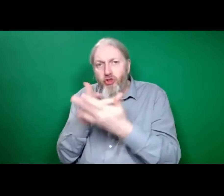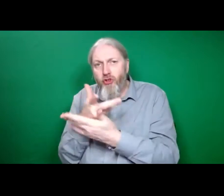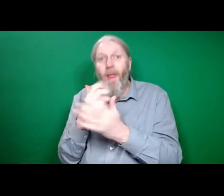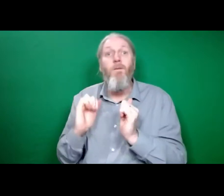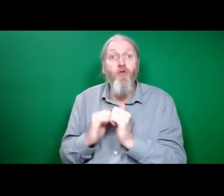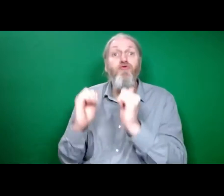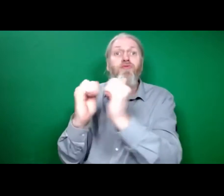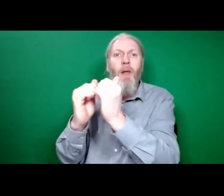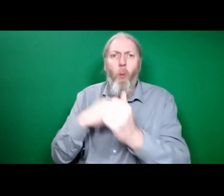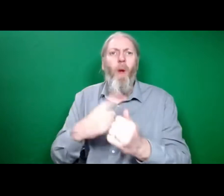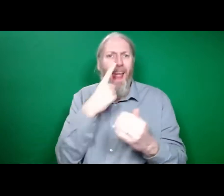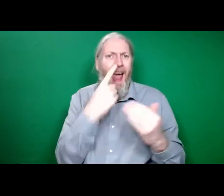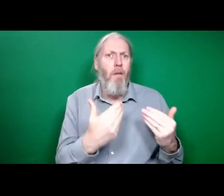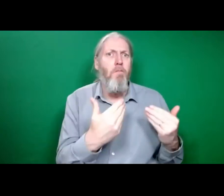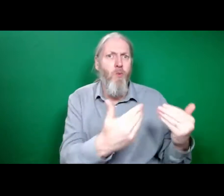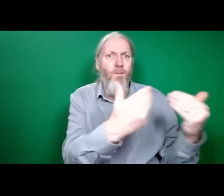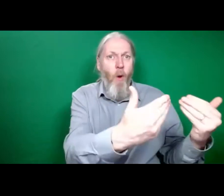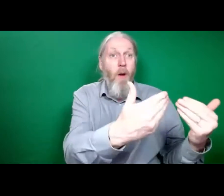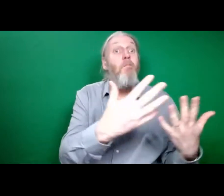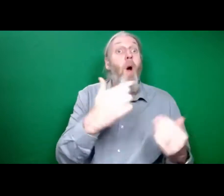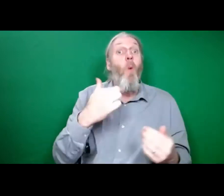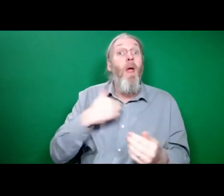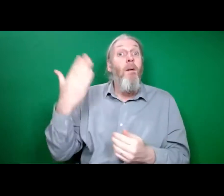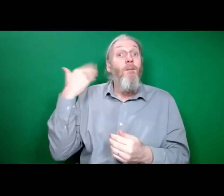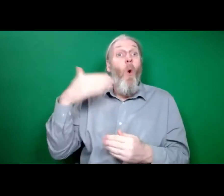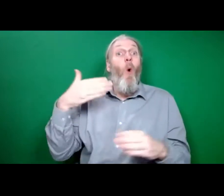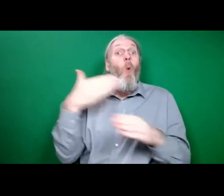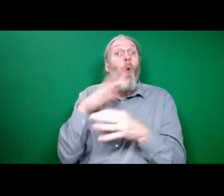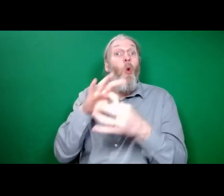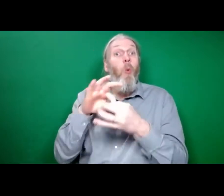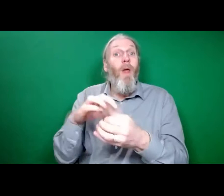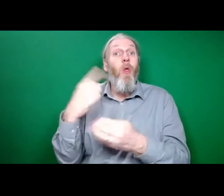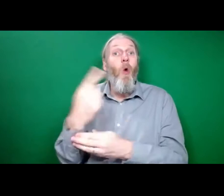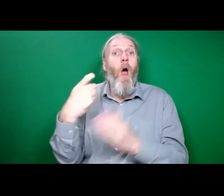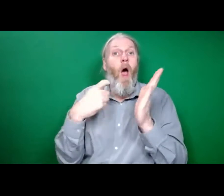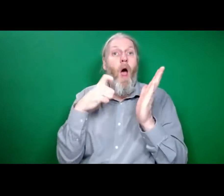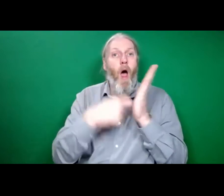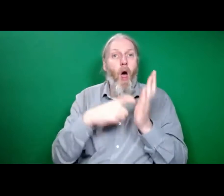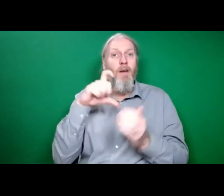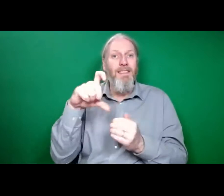Property and art, the same thing! And I think from a local authority perspective,